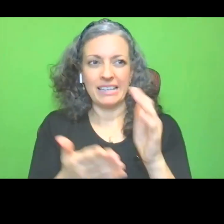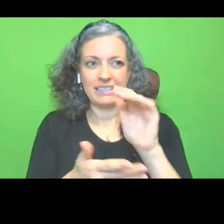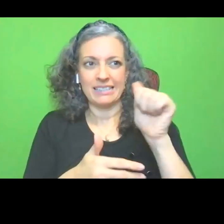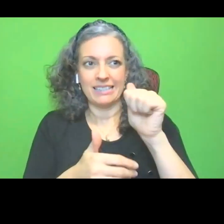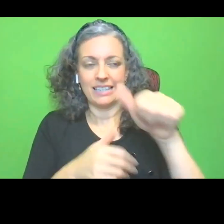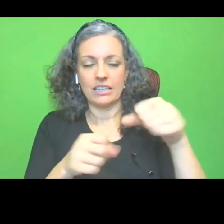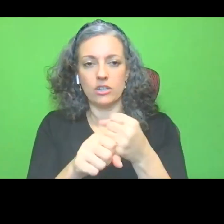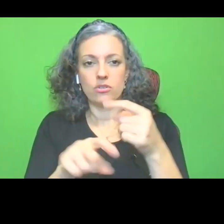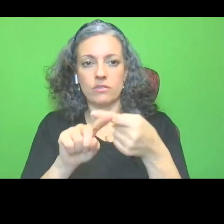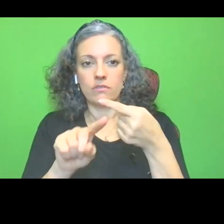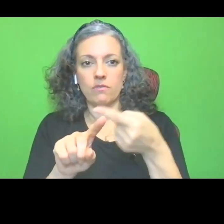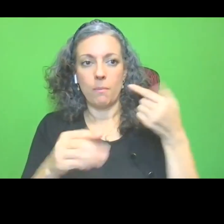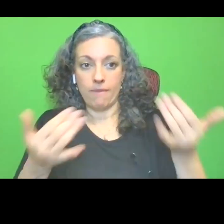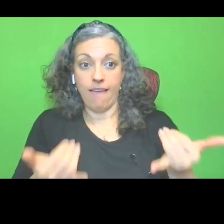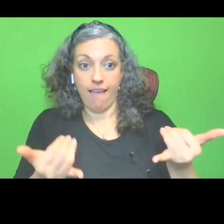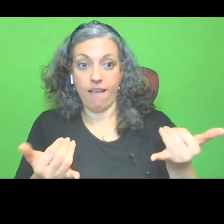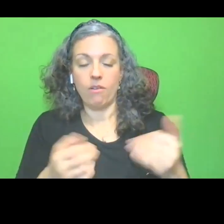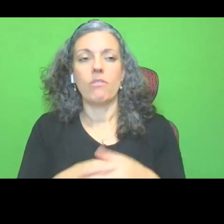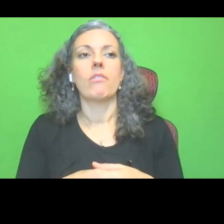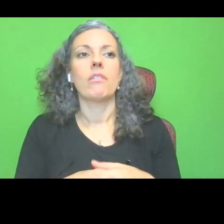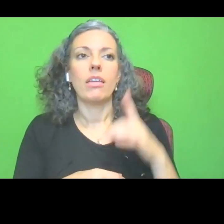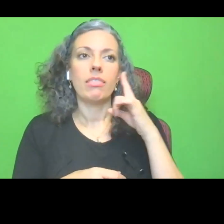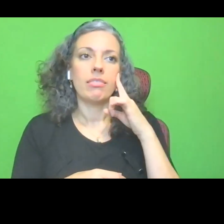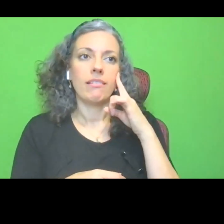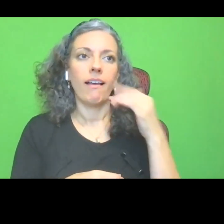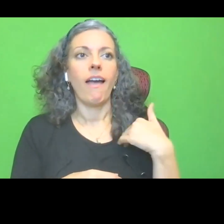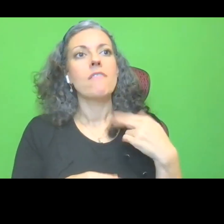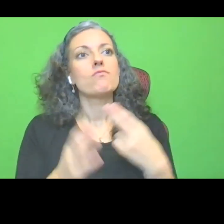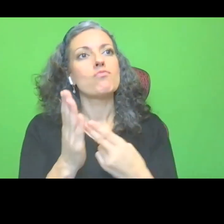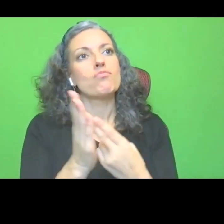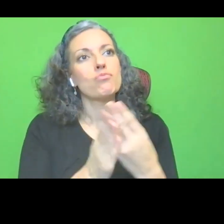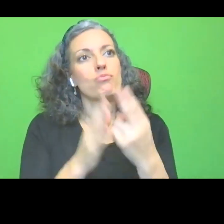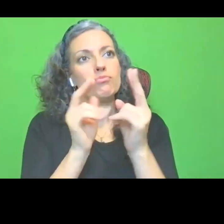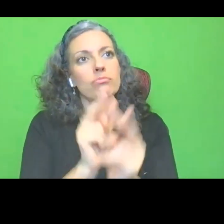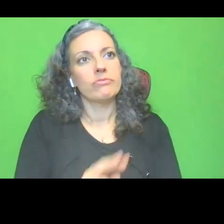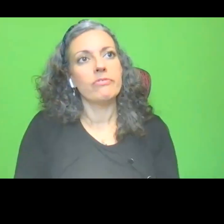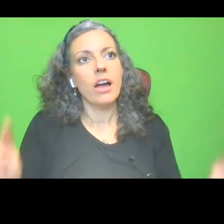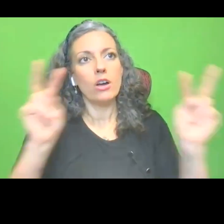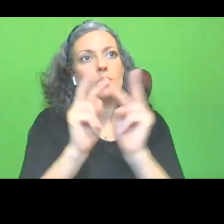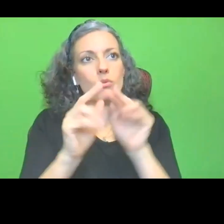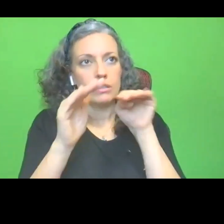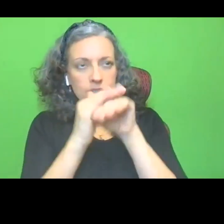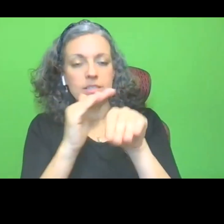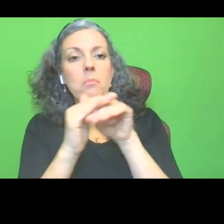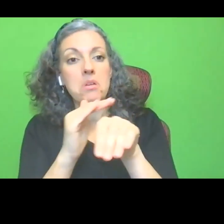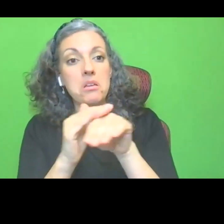I think having that true value of accessibility which comes back to maybe a more applied level,